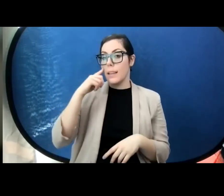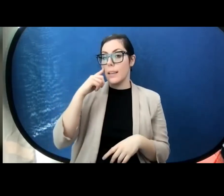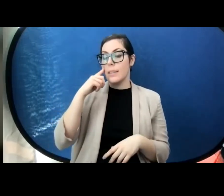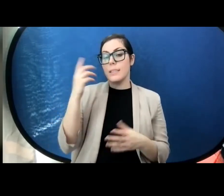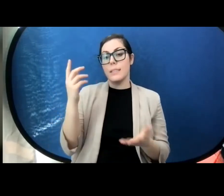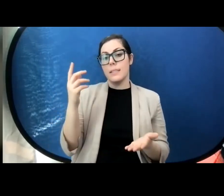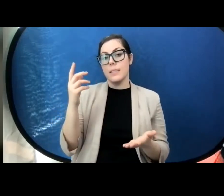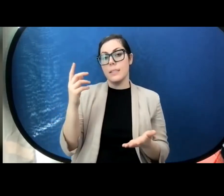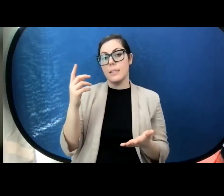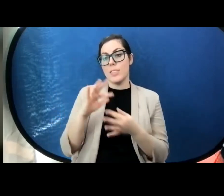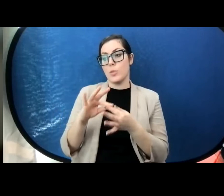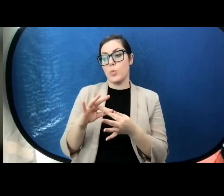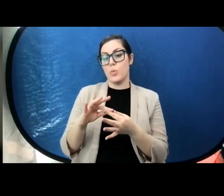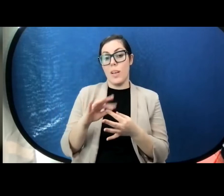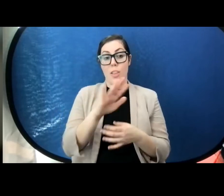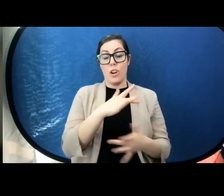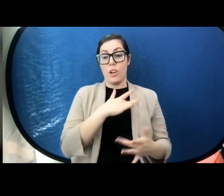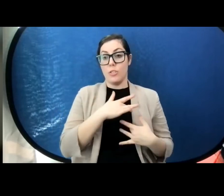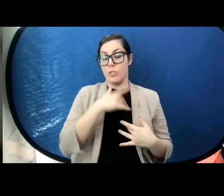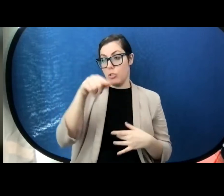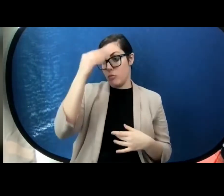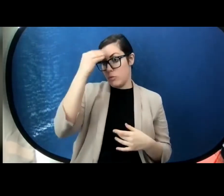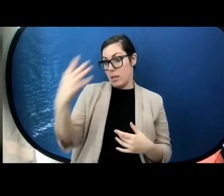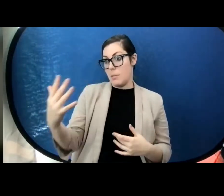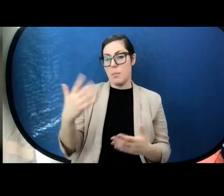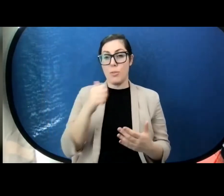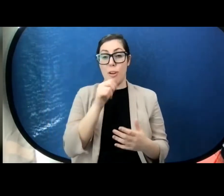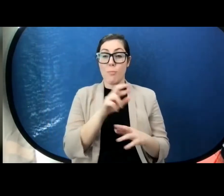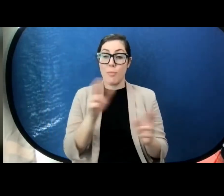concerns that students have that maybe they're not sufficiently prepared yet. So, yeah, the more